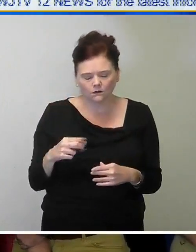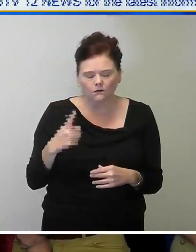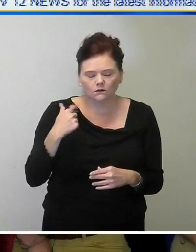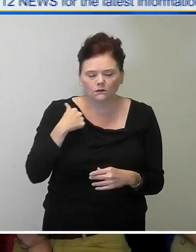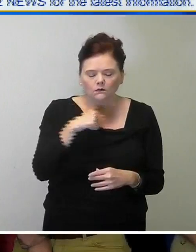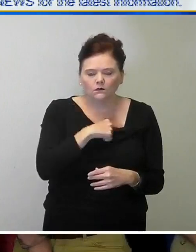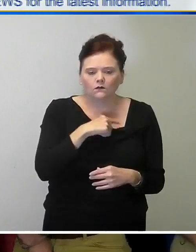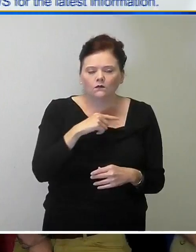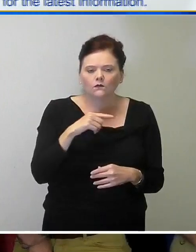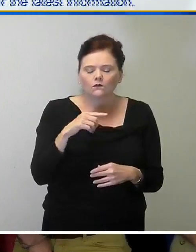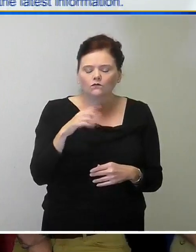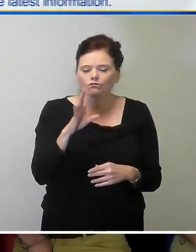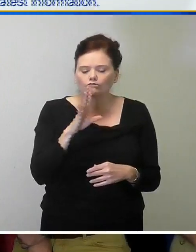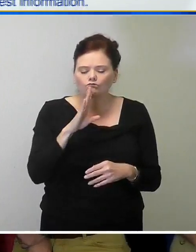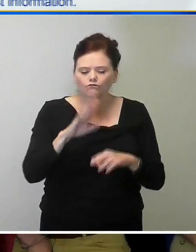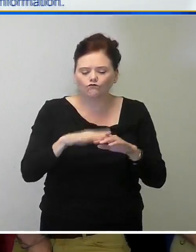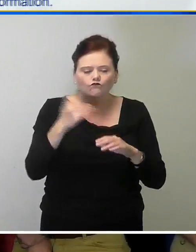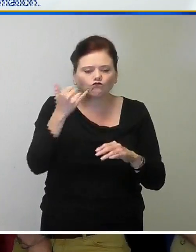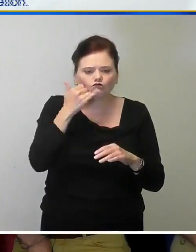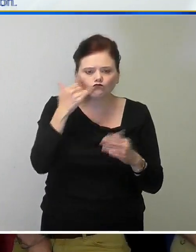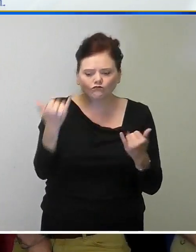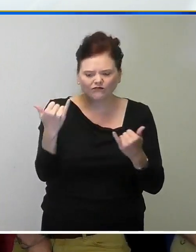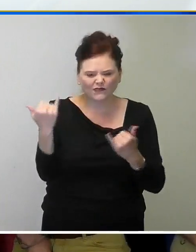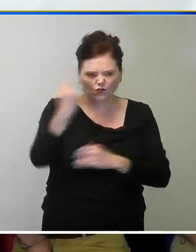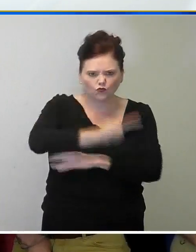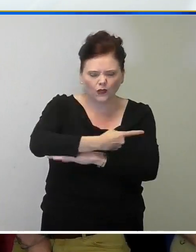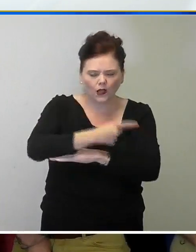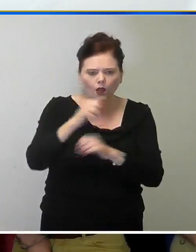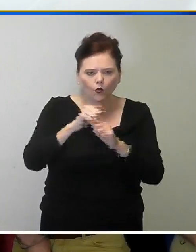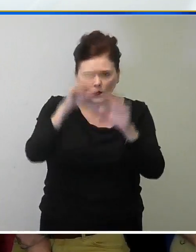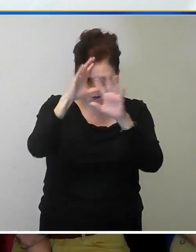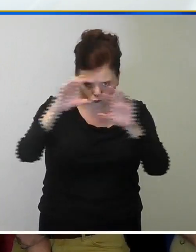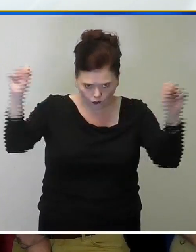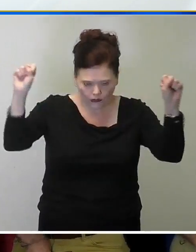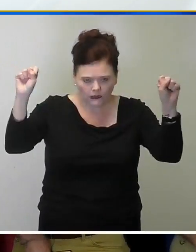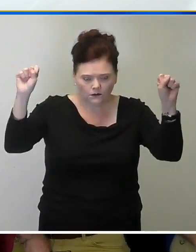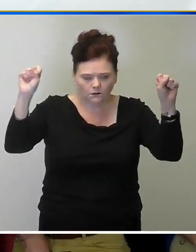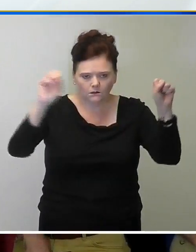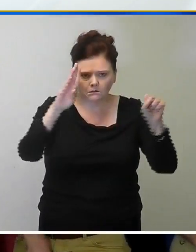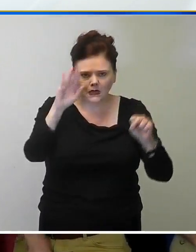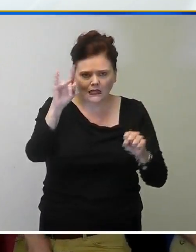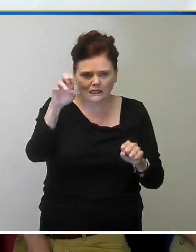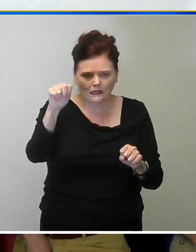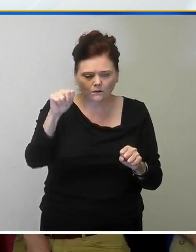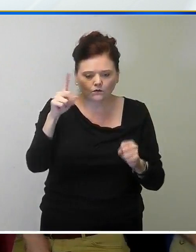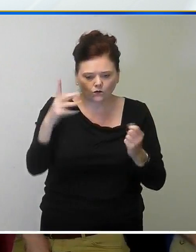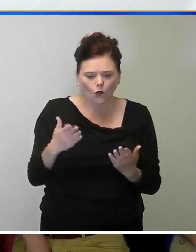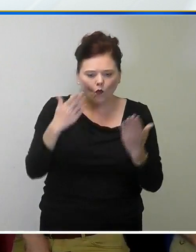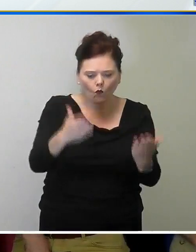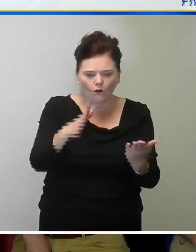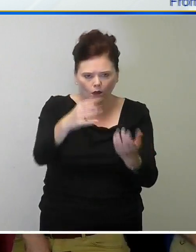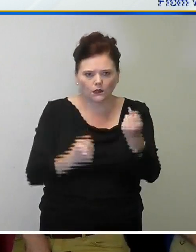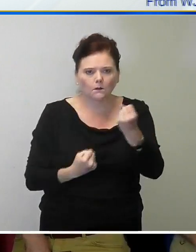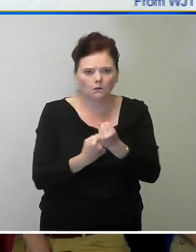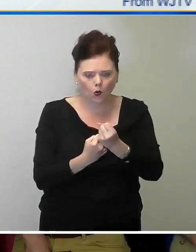NEARLY AS MUCH AS IT MIGHT HAVE WE DID SPEAK ON A CALL EARLIER TODAY WITH THE